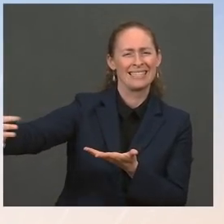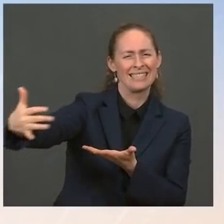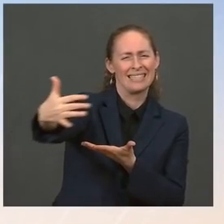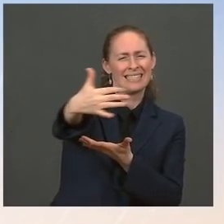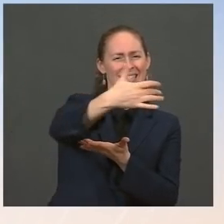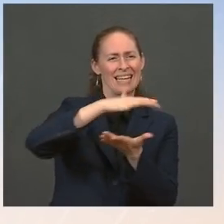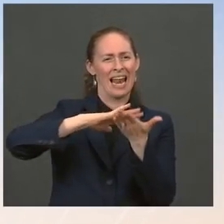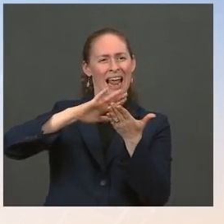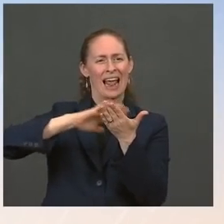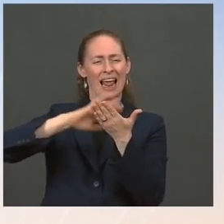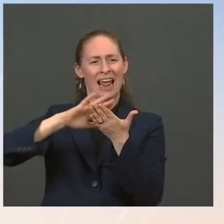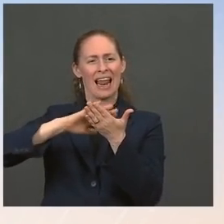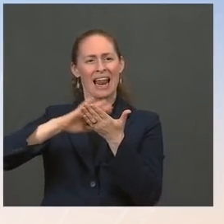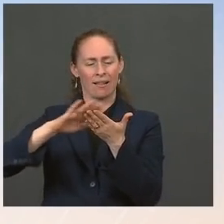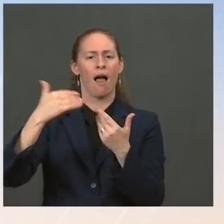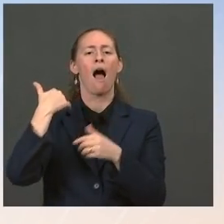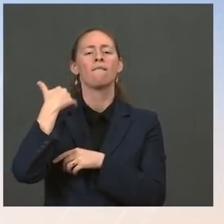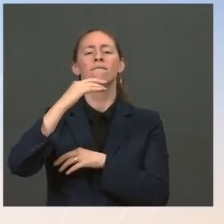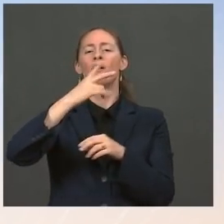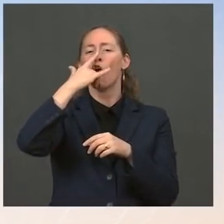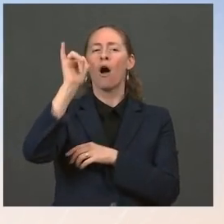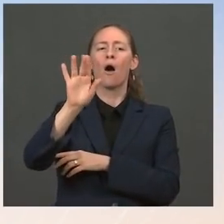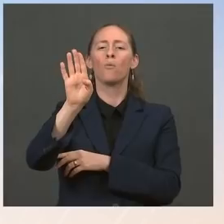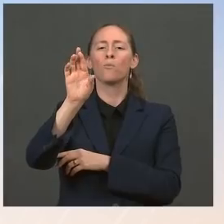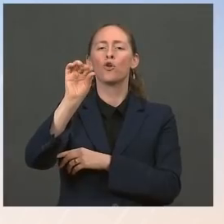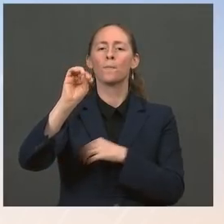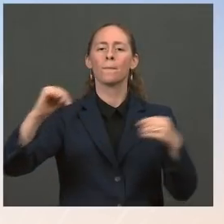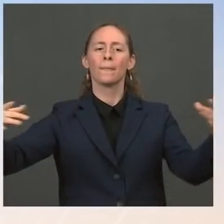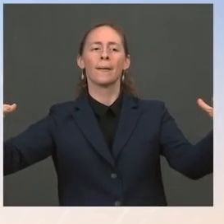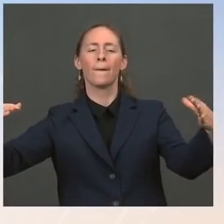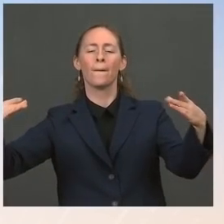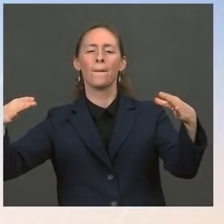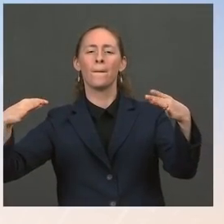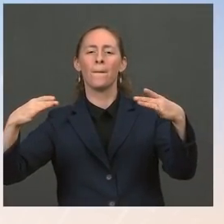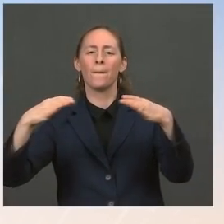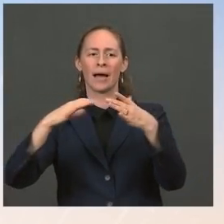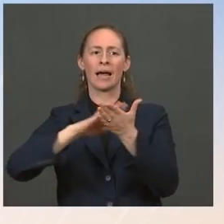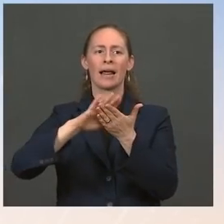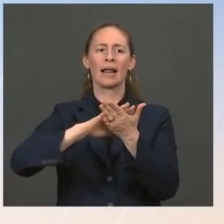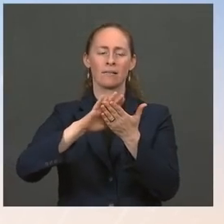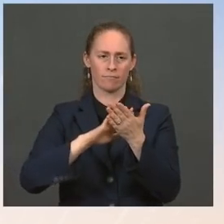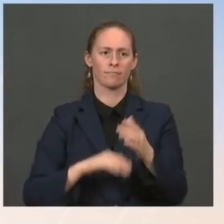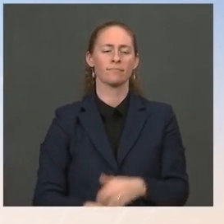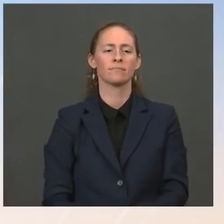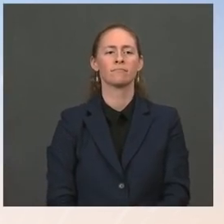As of yesterday, six miles of shoreline have been cleaned, 328 response personnel with additional assets